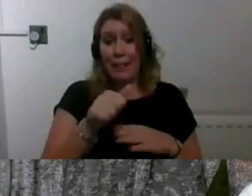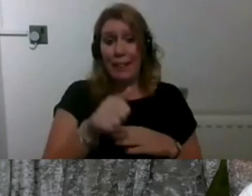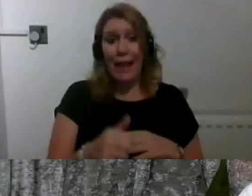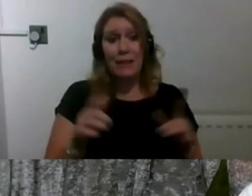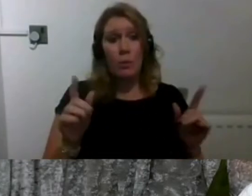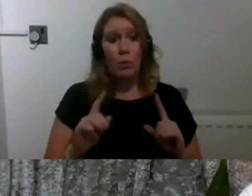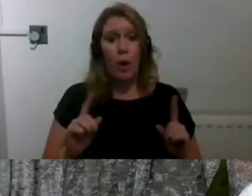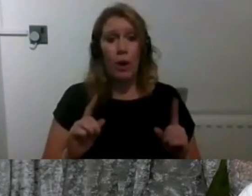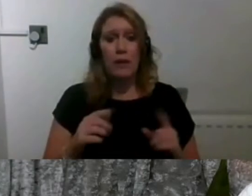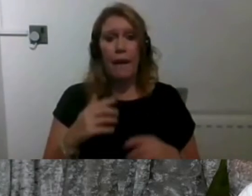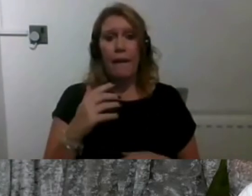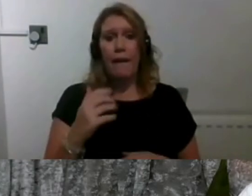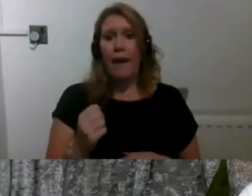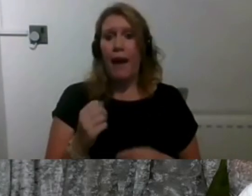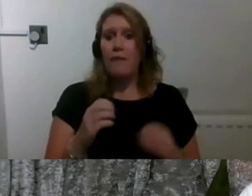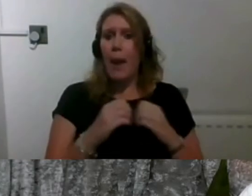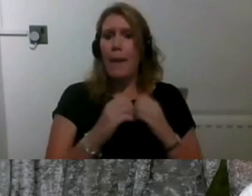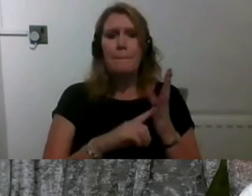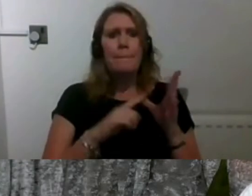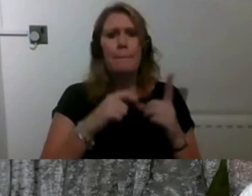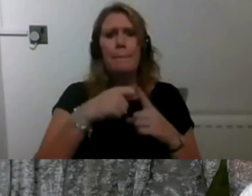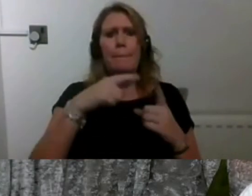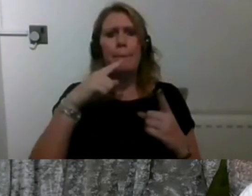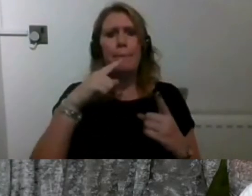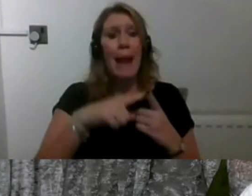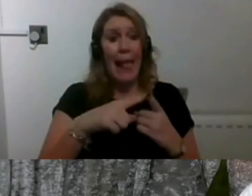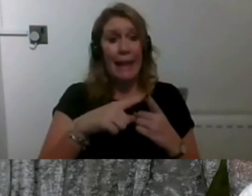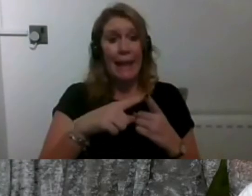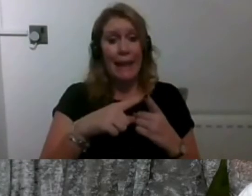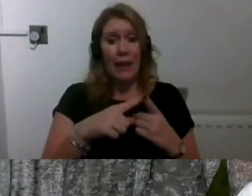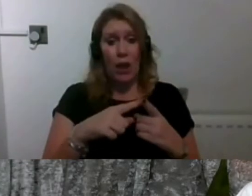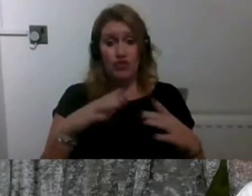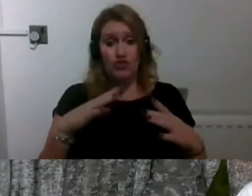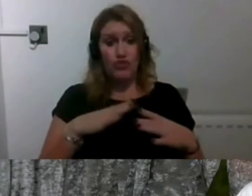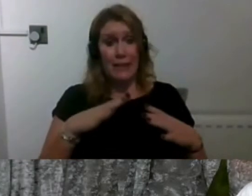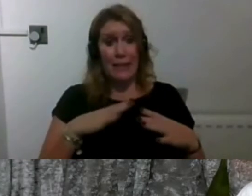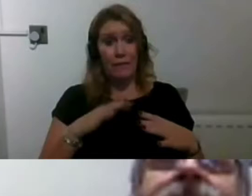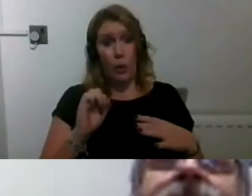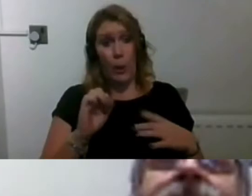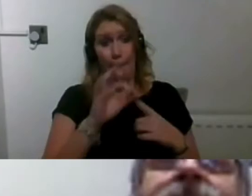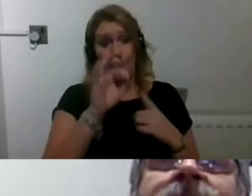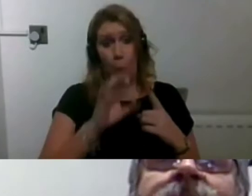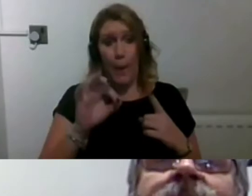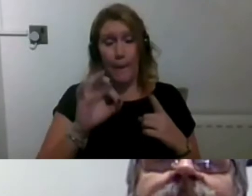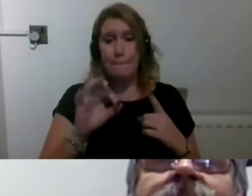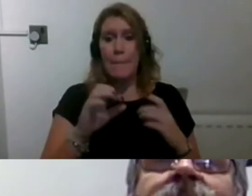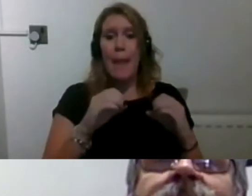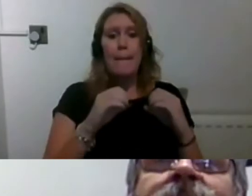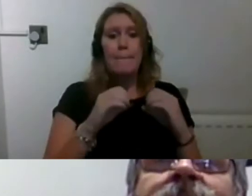Blake Jarrett Gibbons is willing to have a go. Blake was one of very first